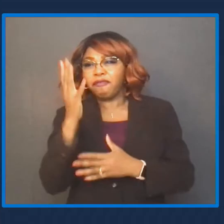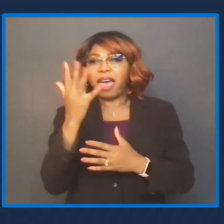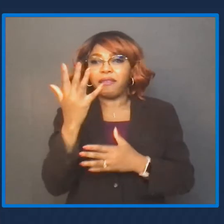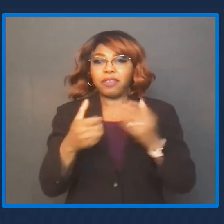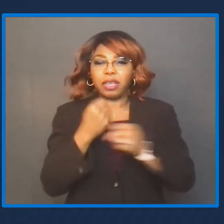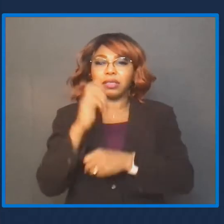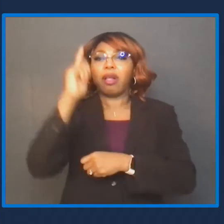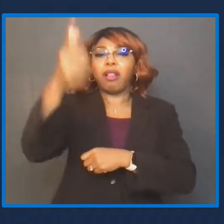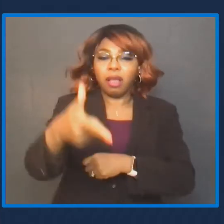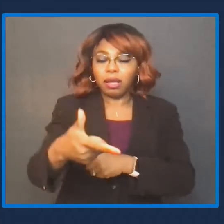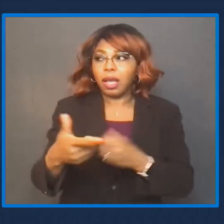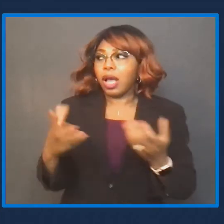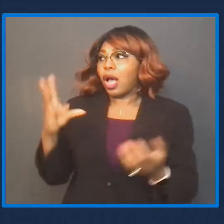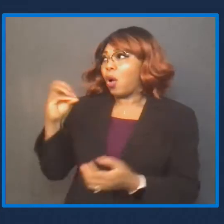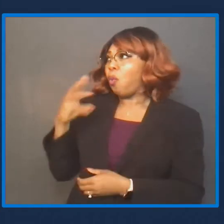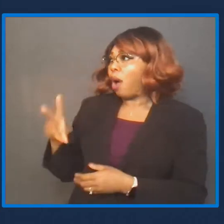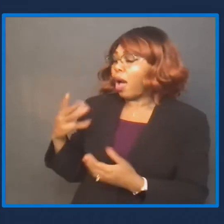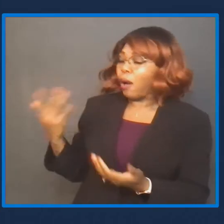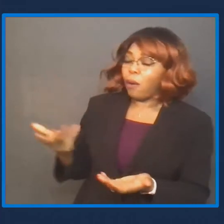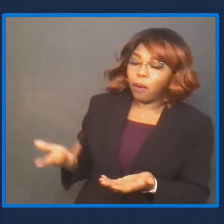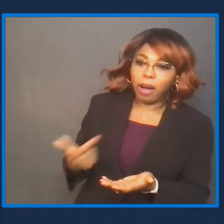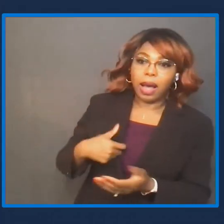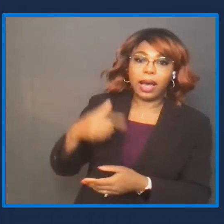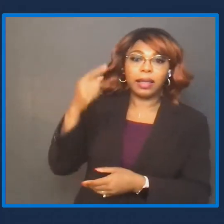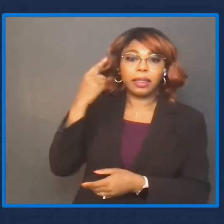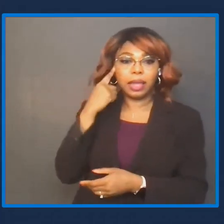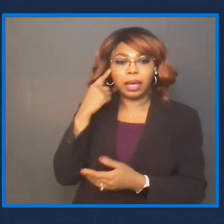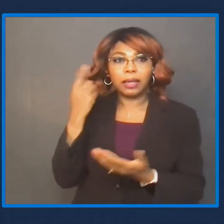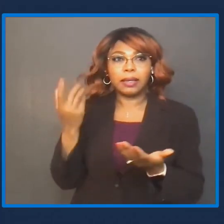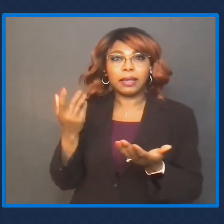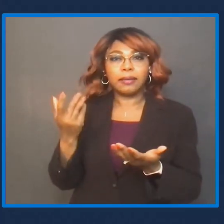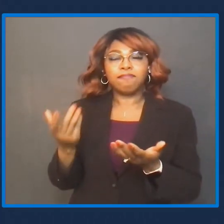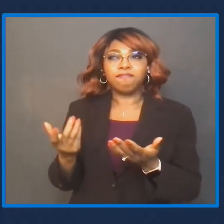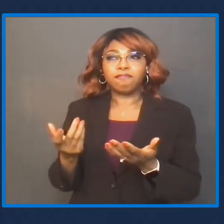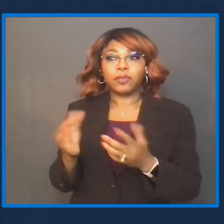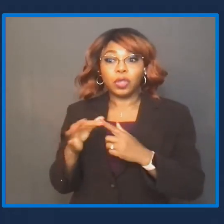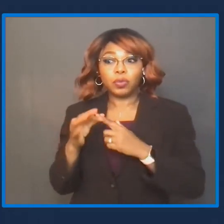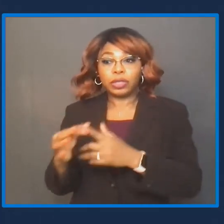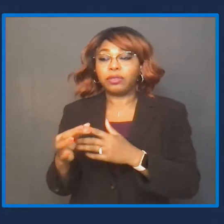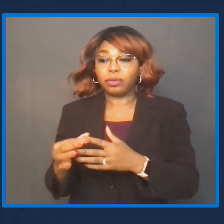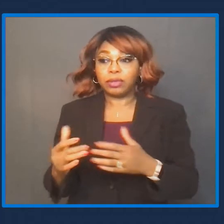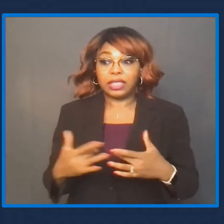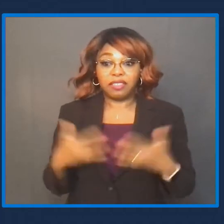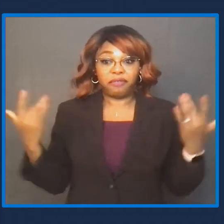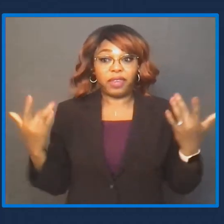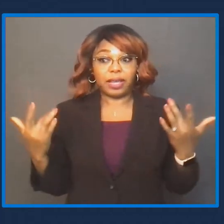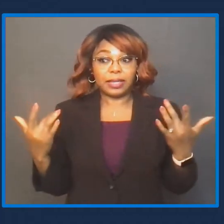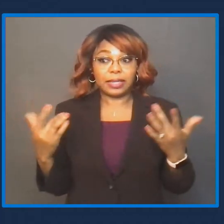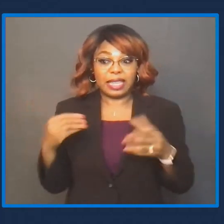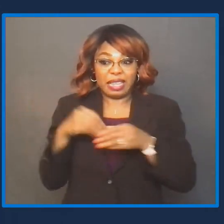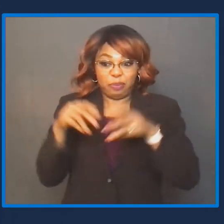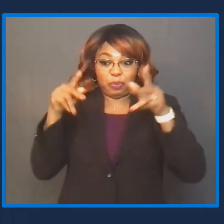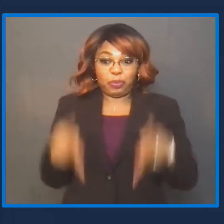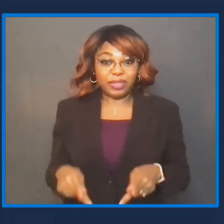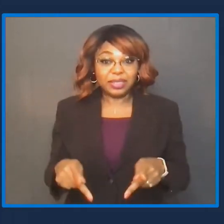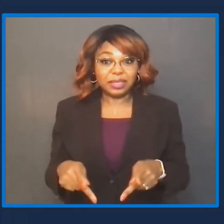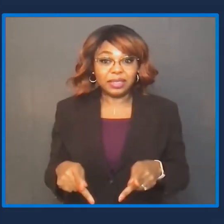Wow I mean, I think in terms of events in person I think we can learn a lot still.